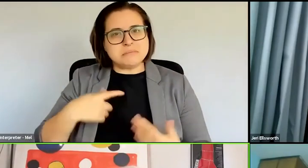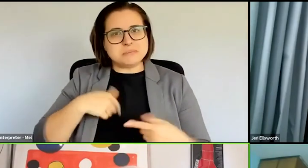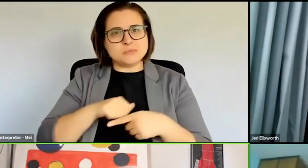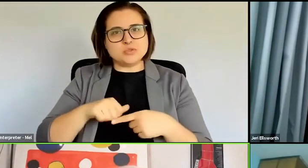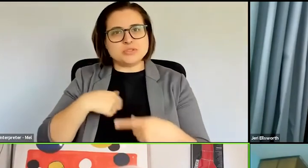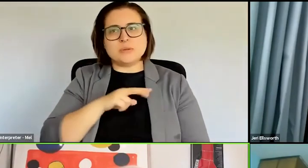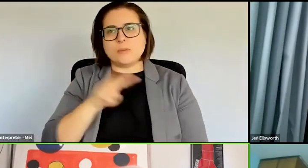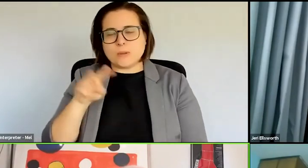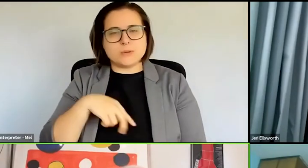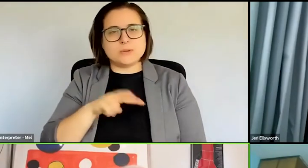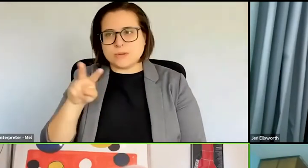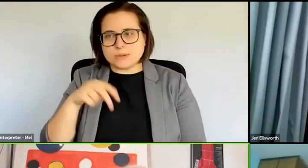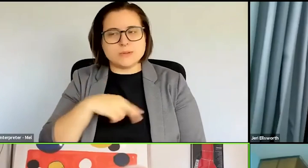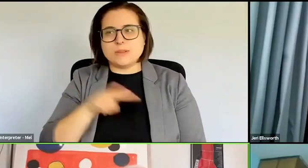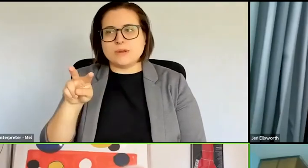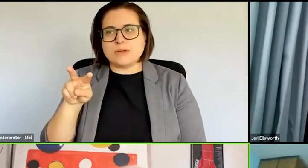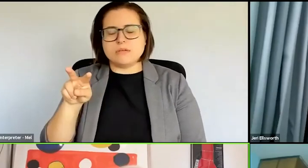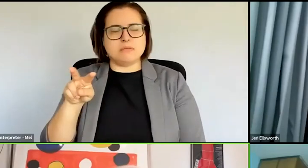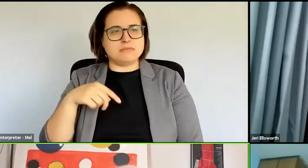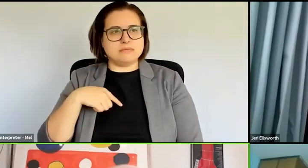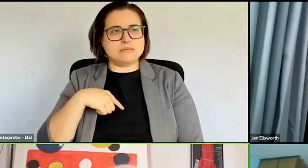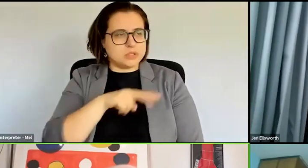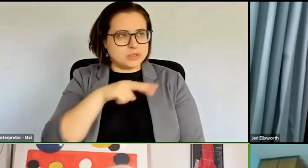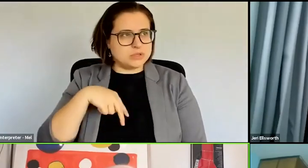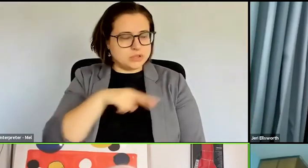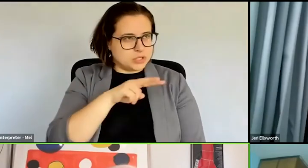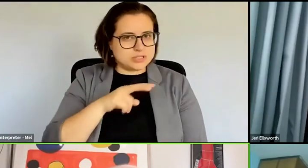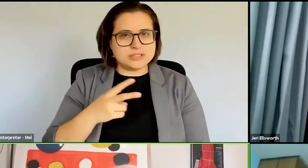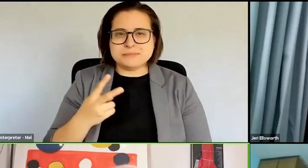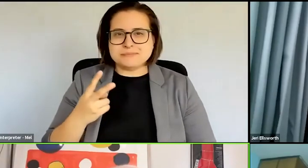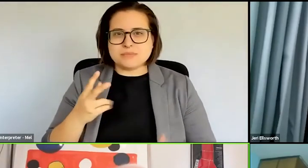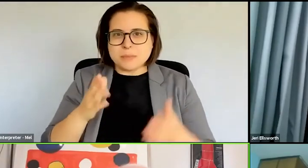look somewhere, so obviously the person designing this thought there was some priority above that,